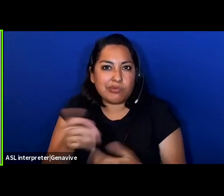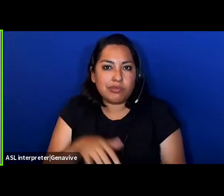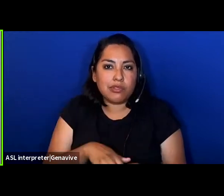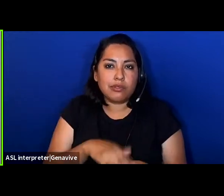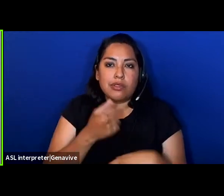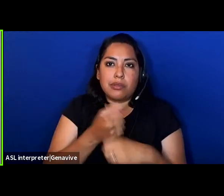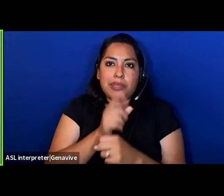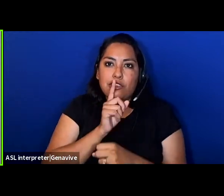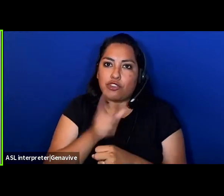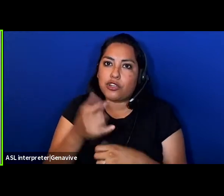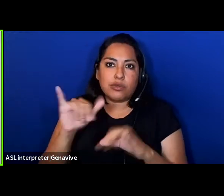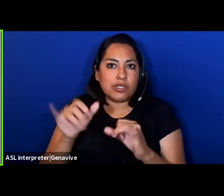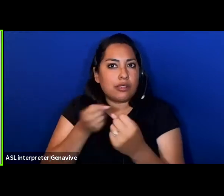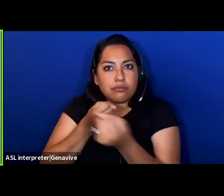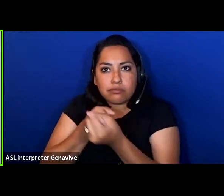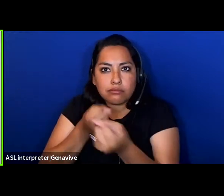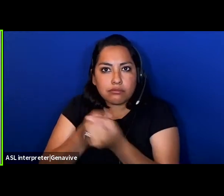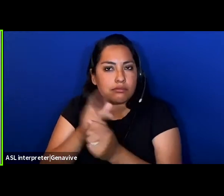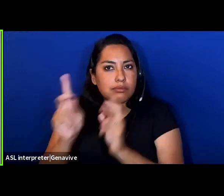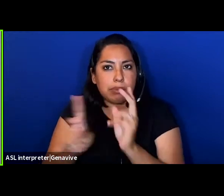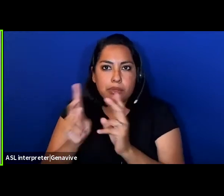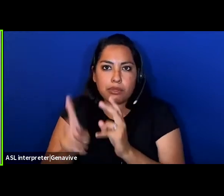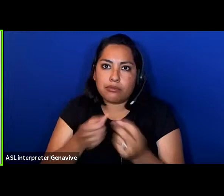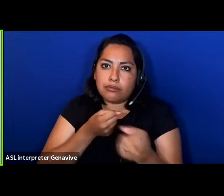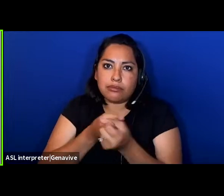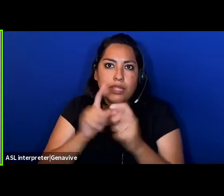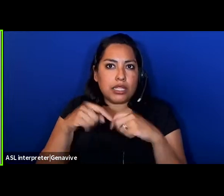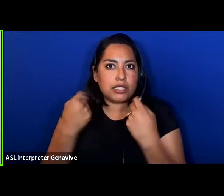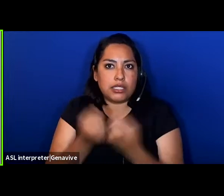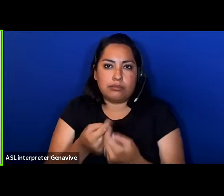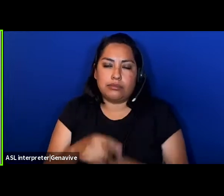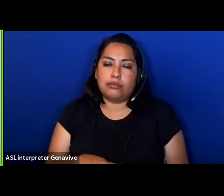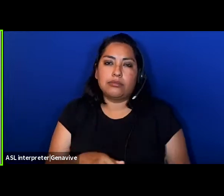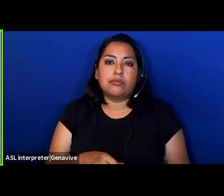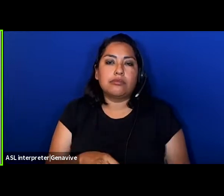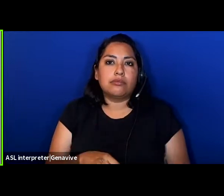still there for people and you’re still there for your team. And formal check-ins.